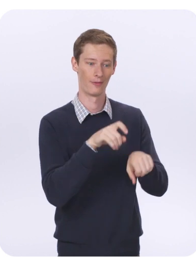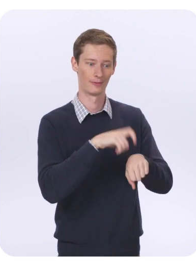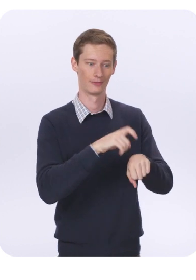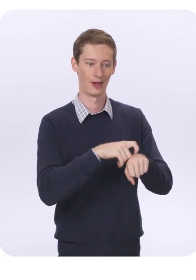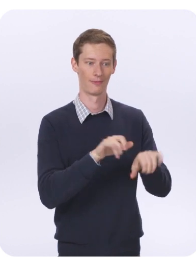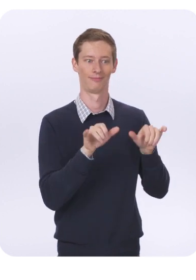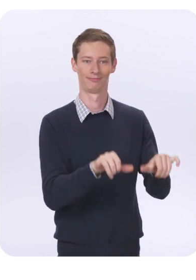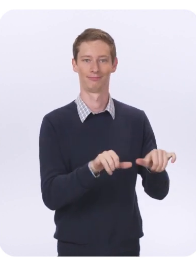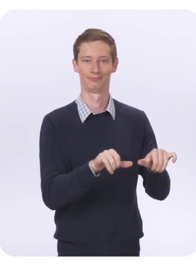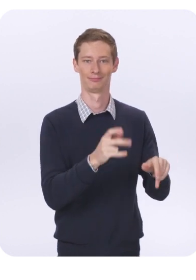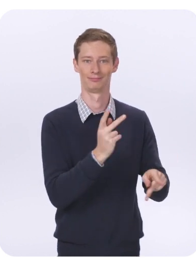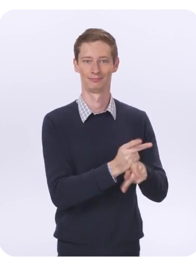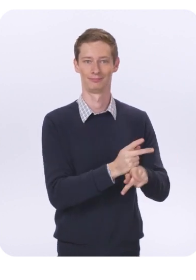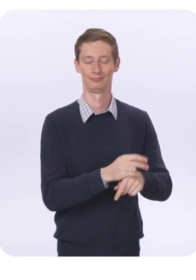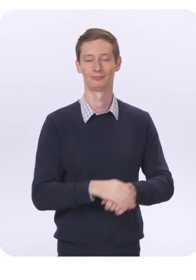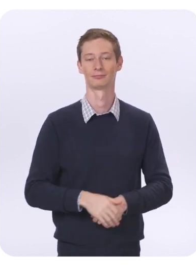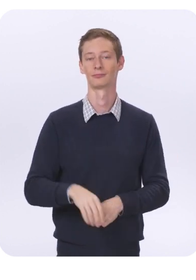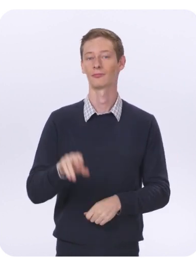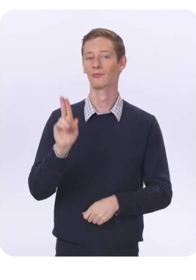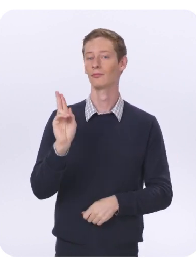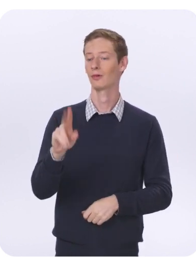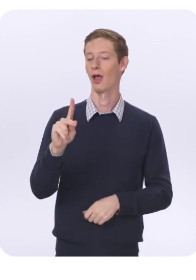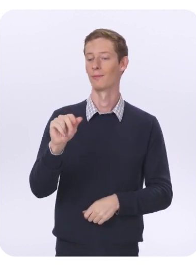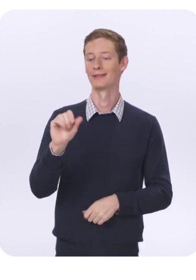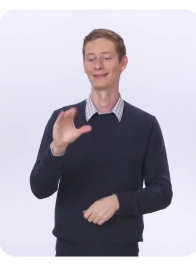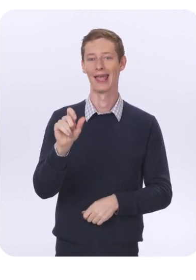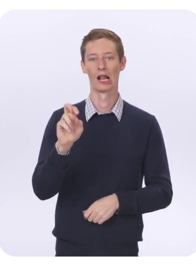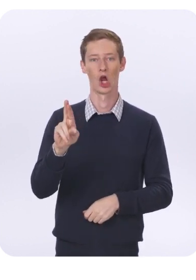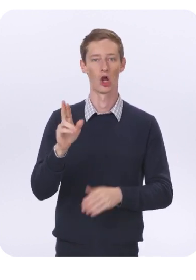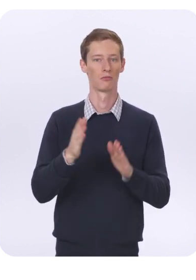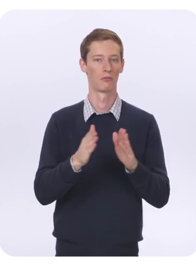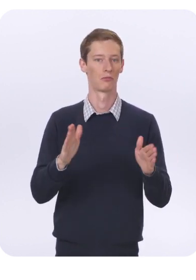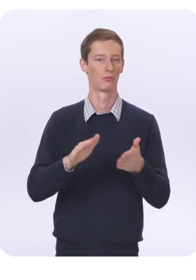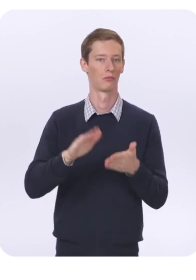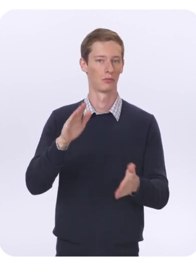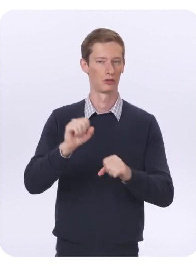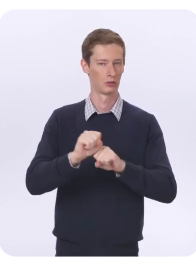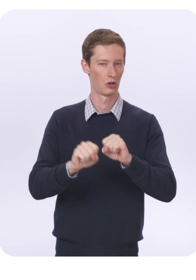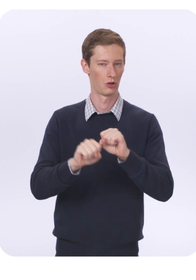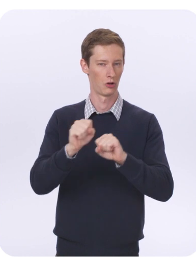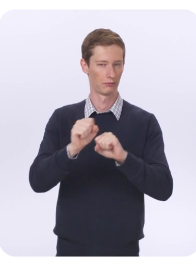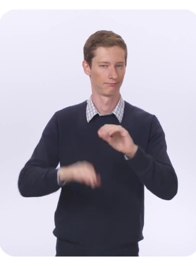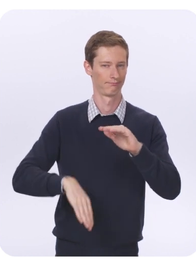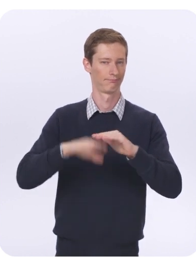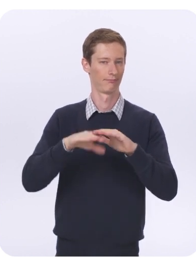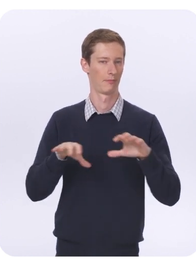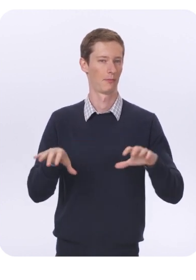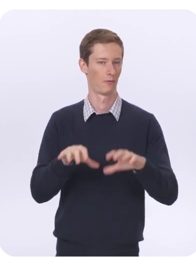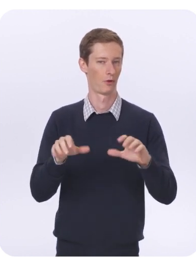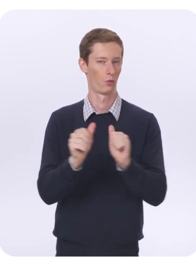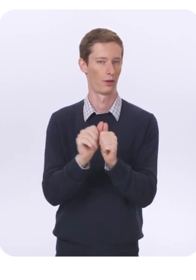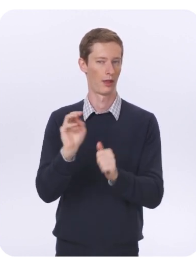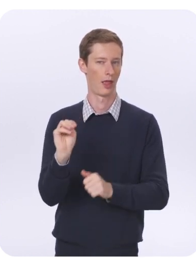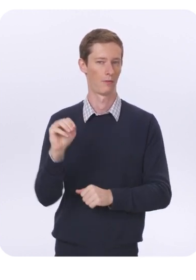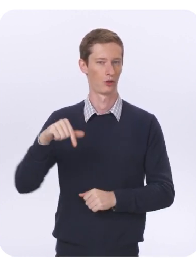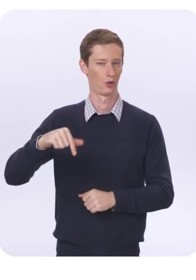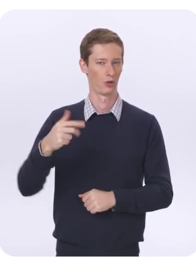The scalar was structured to maximize performance on Quest 3, reaching 100% wave occupancy on Adreno 740.